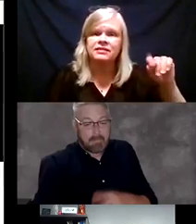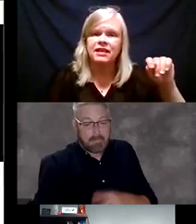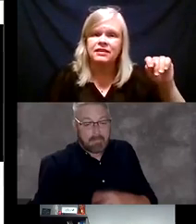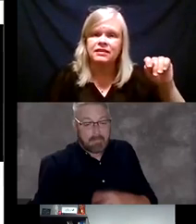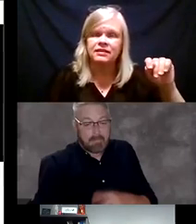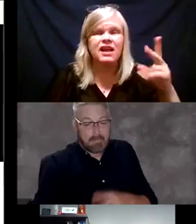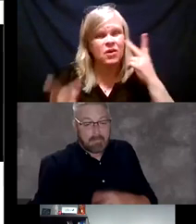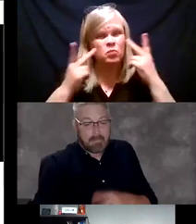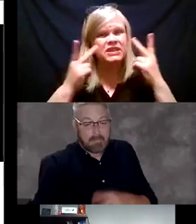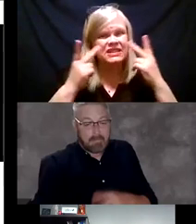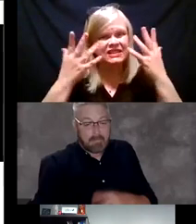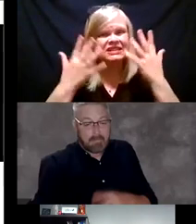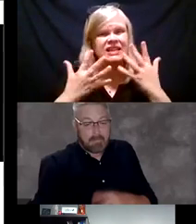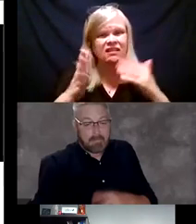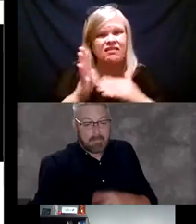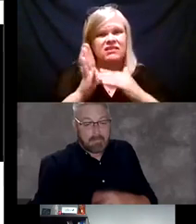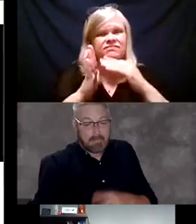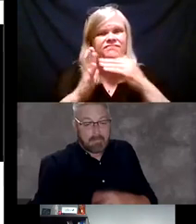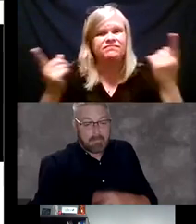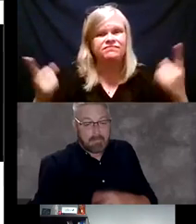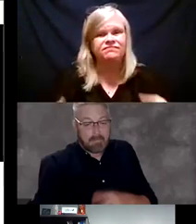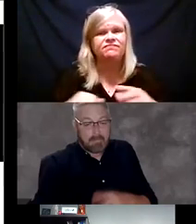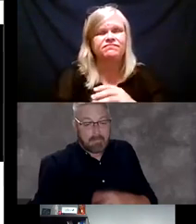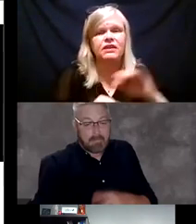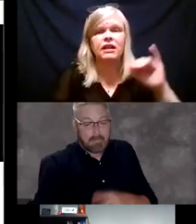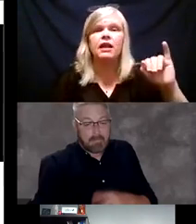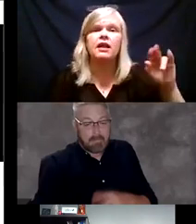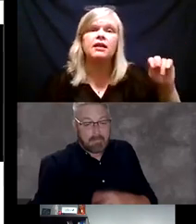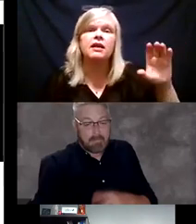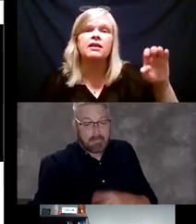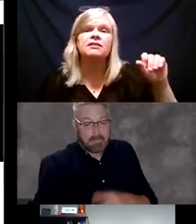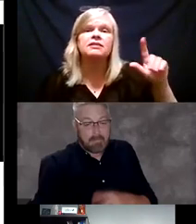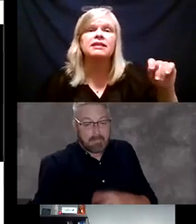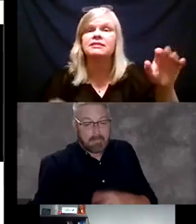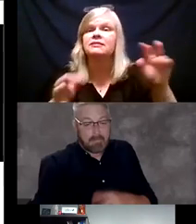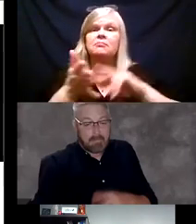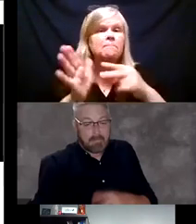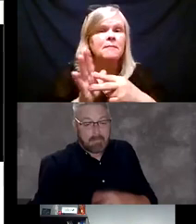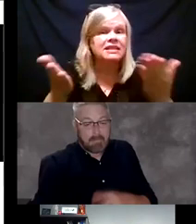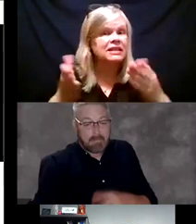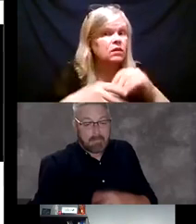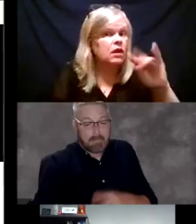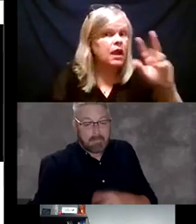OF THIS. INCEST IS DEFINED AS A SEX ACT